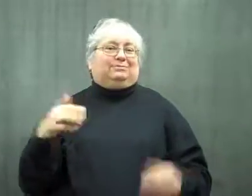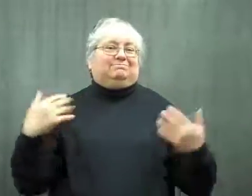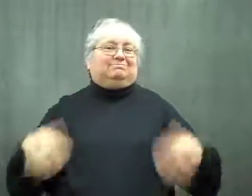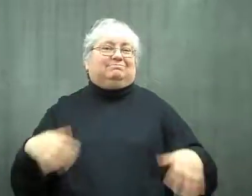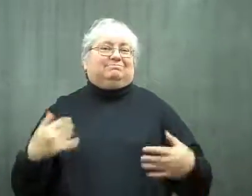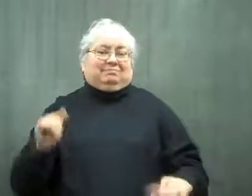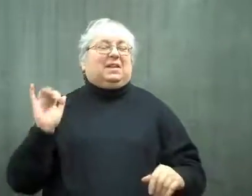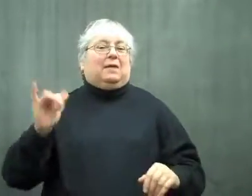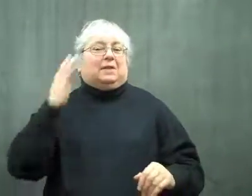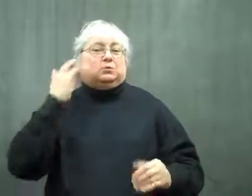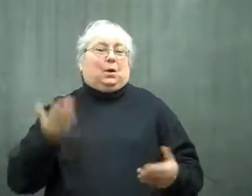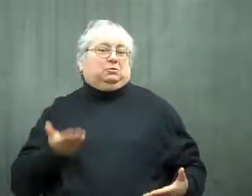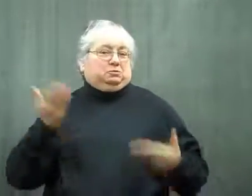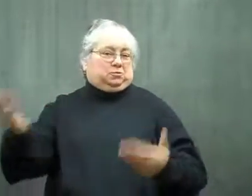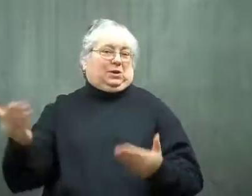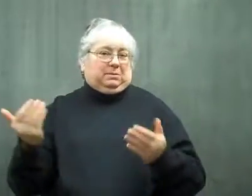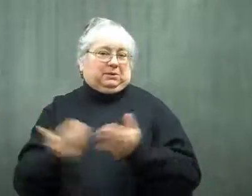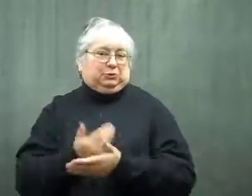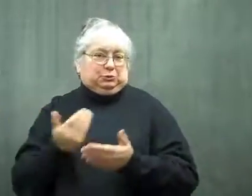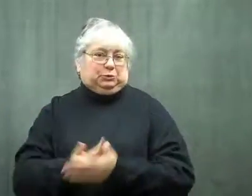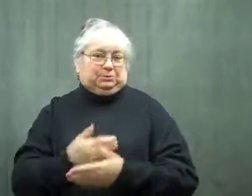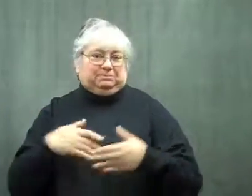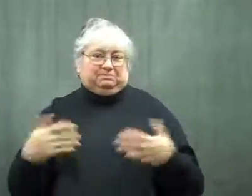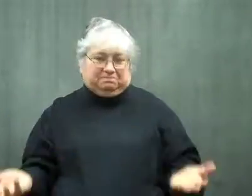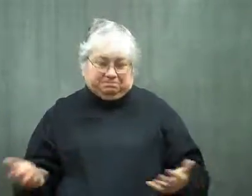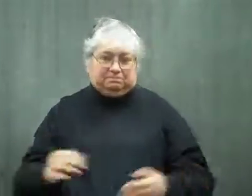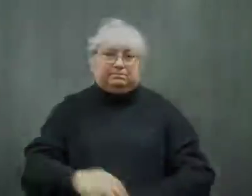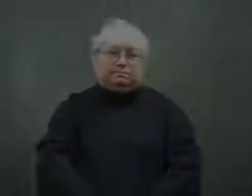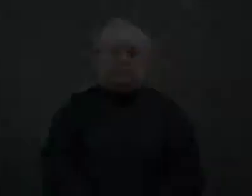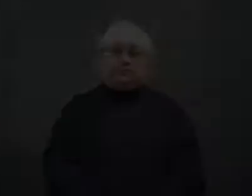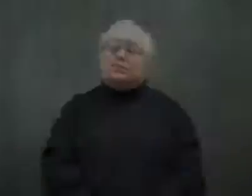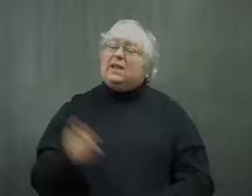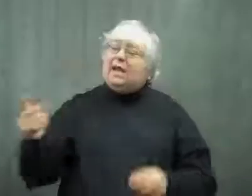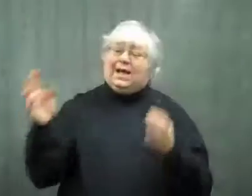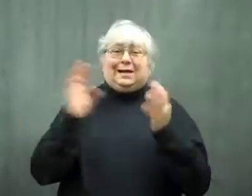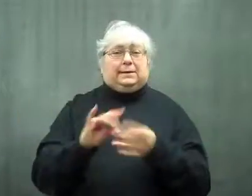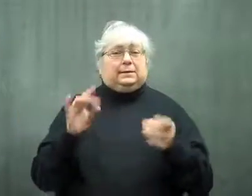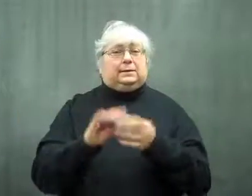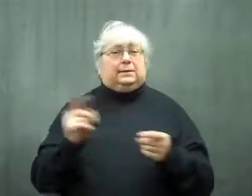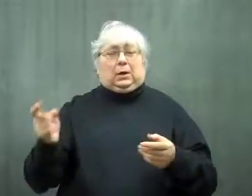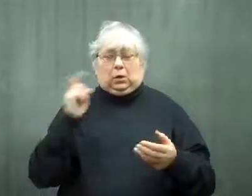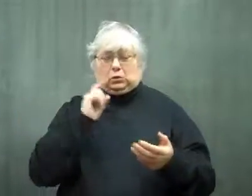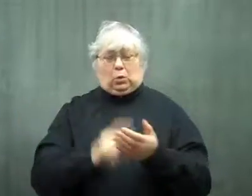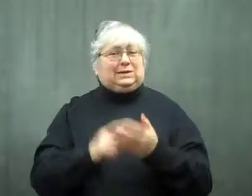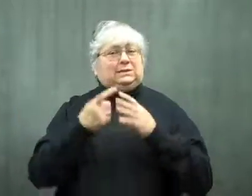That's why the new guidelines on testing were recommended.